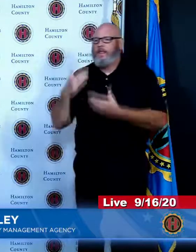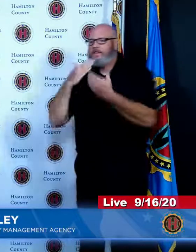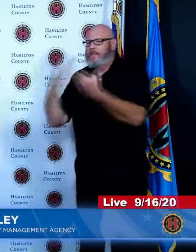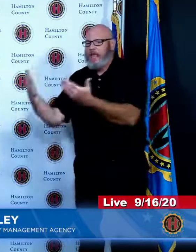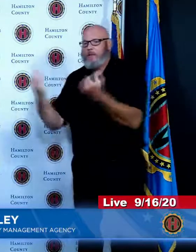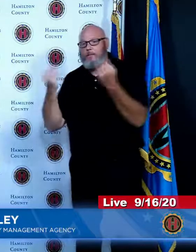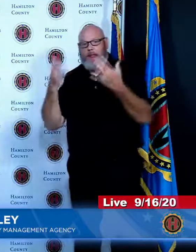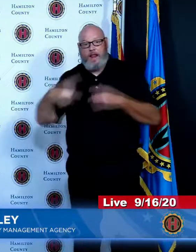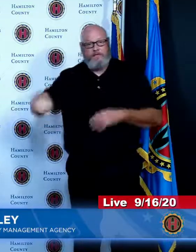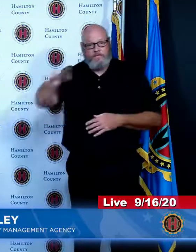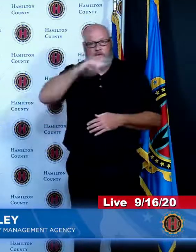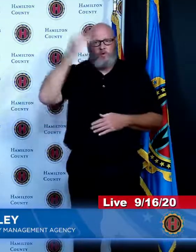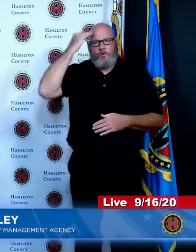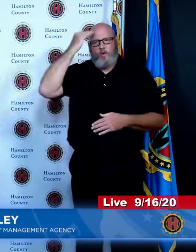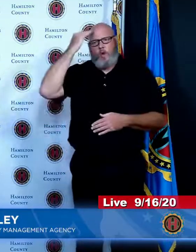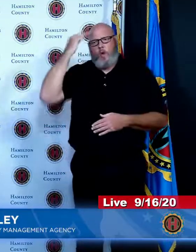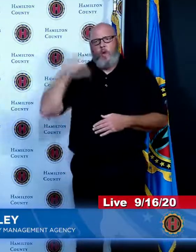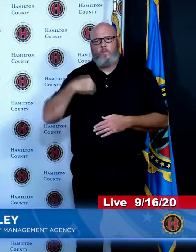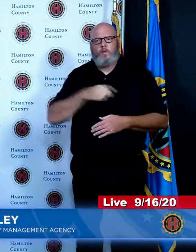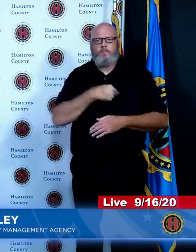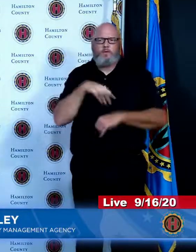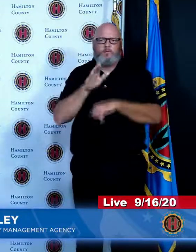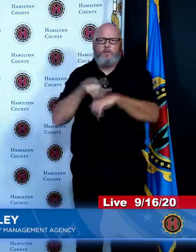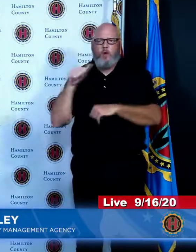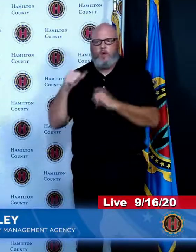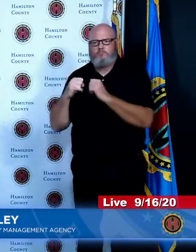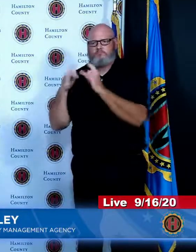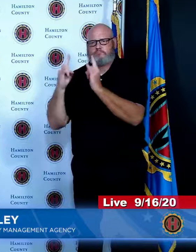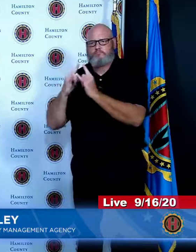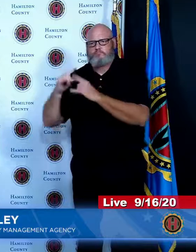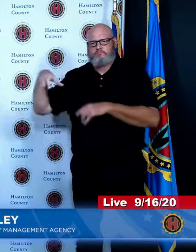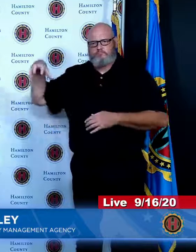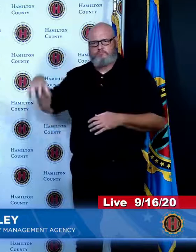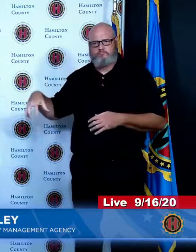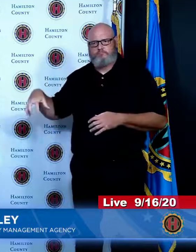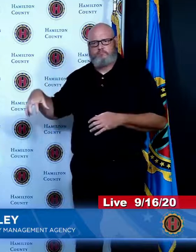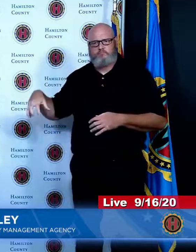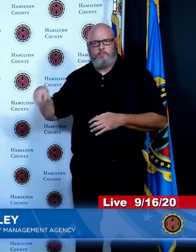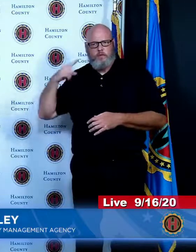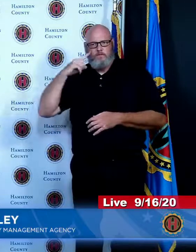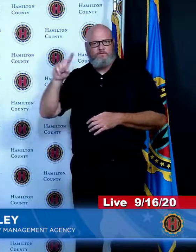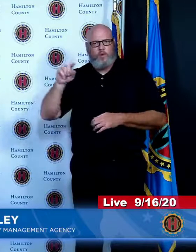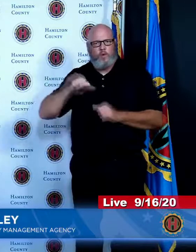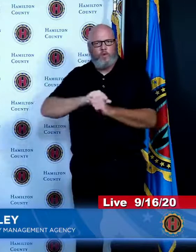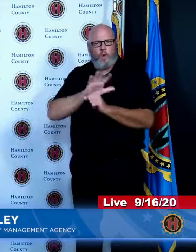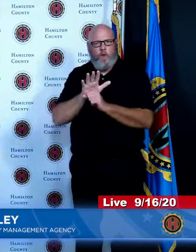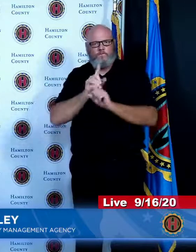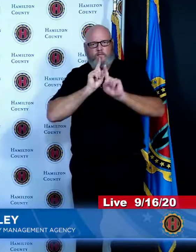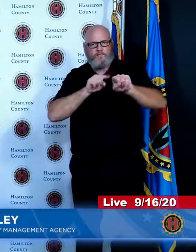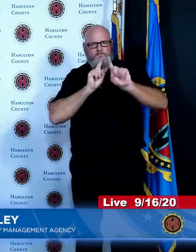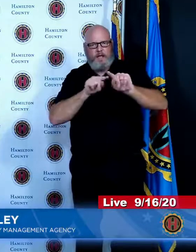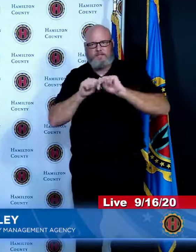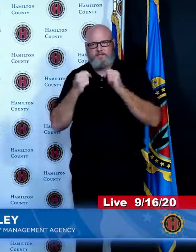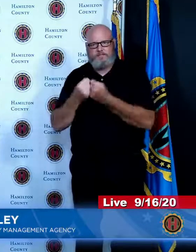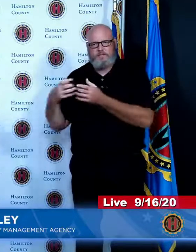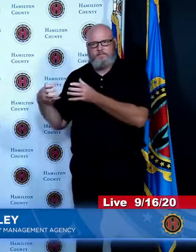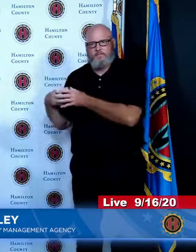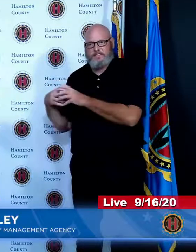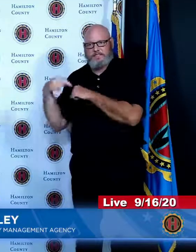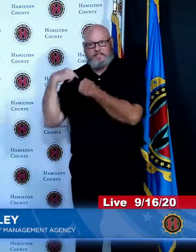have been activated supporting Covid-19 response since about the first of March officially with the county and the the